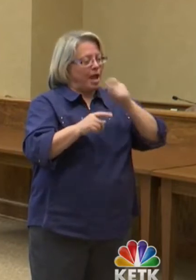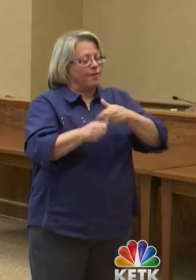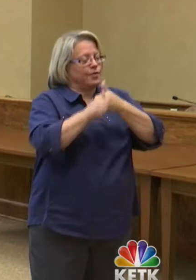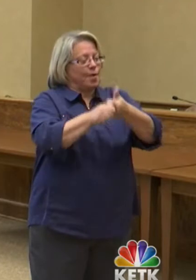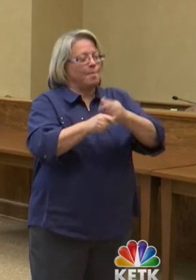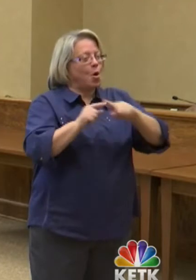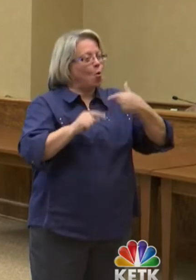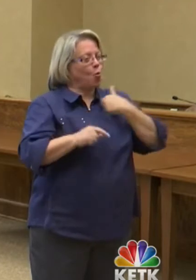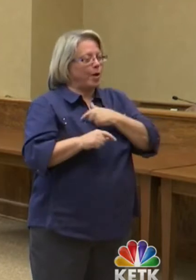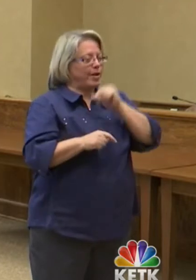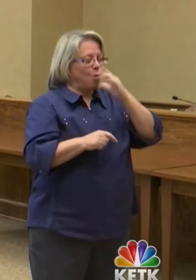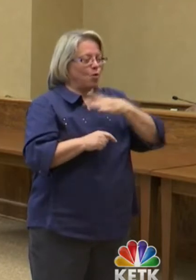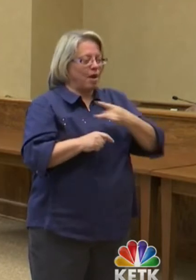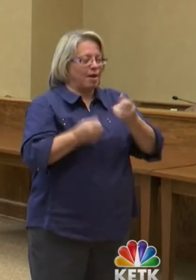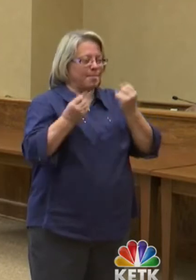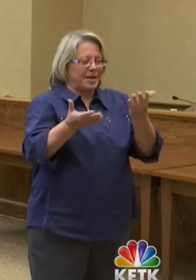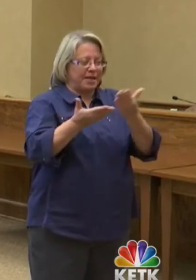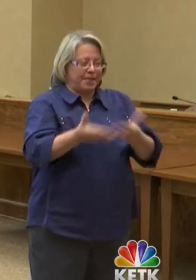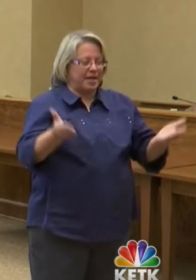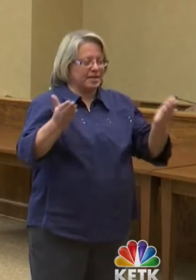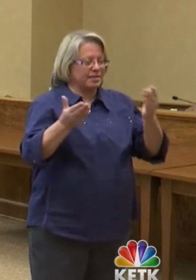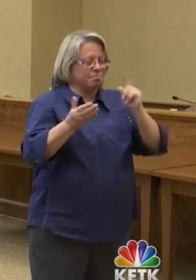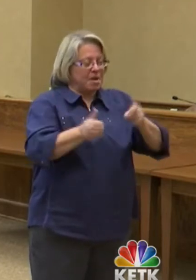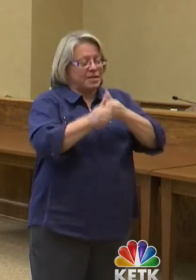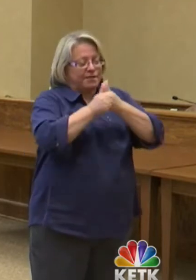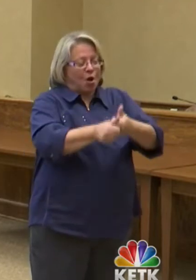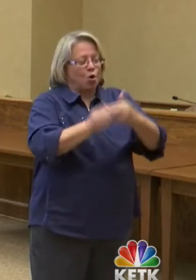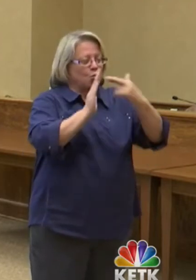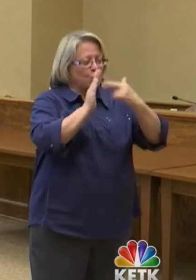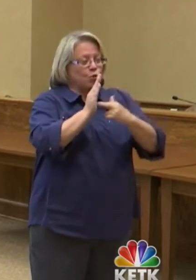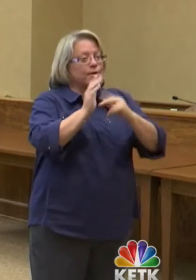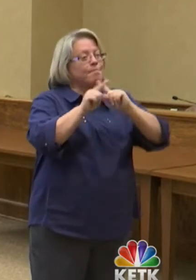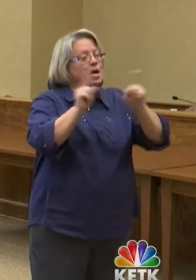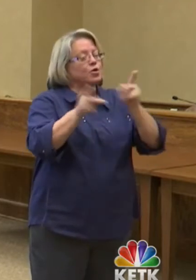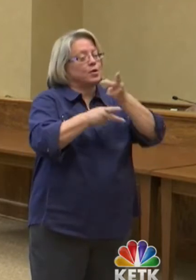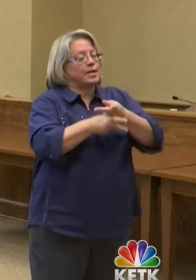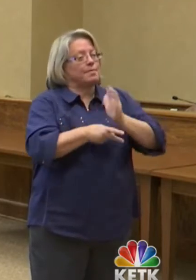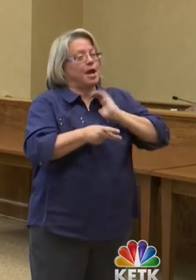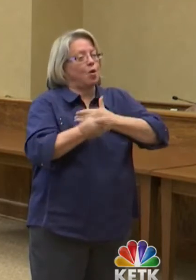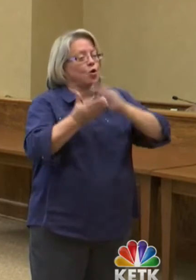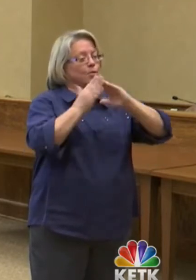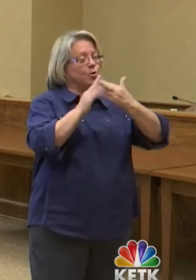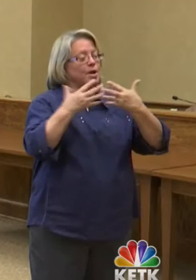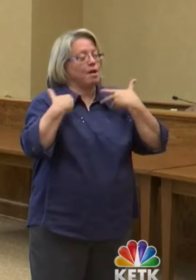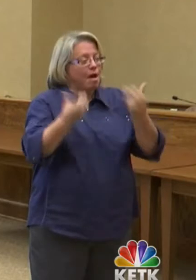BEEN GIVEN TO US BY THE JUDGE. FAITH-BASED COMMUNITIES TALK ABOUT THE CYCLE.